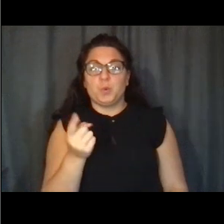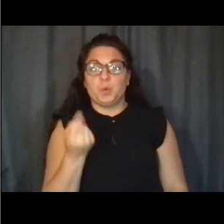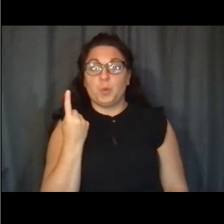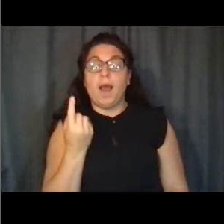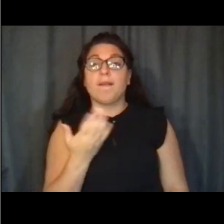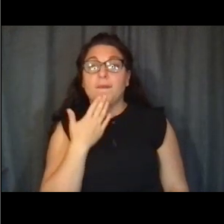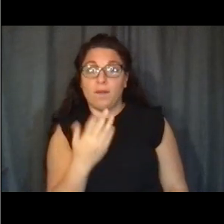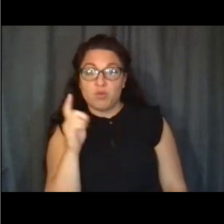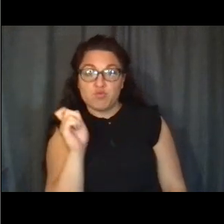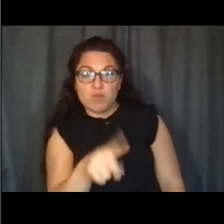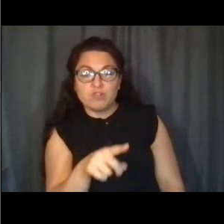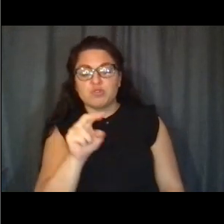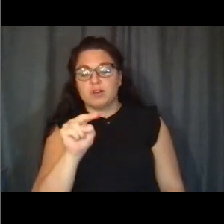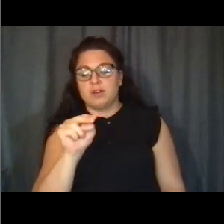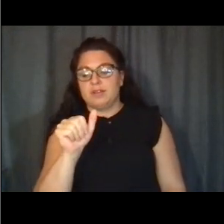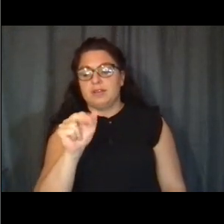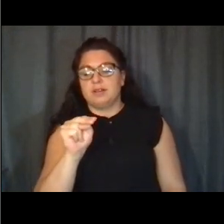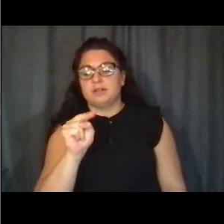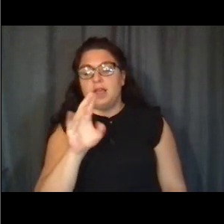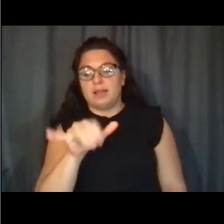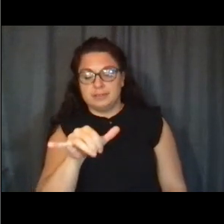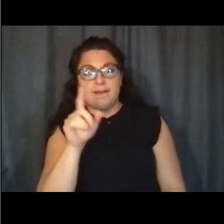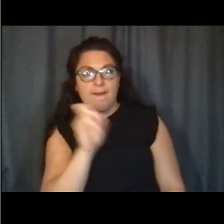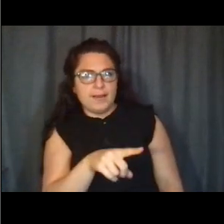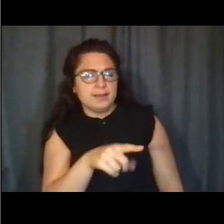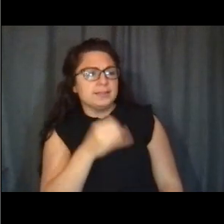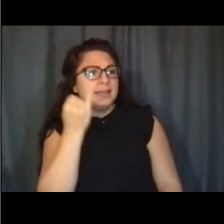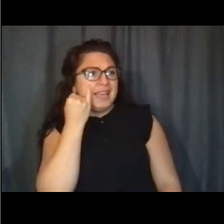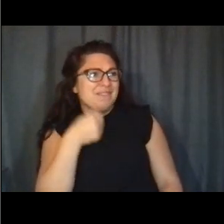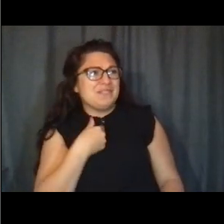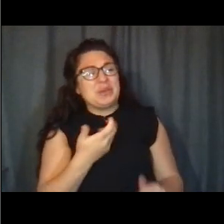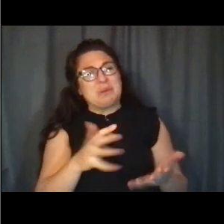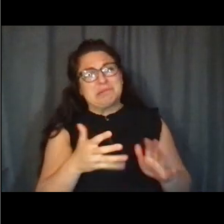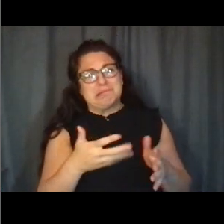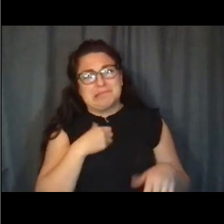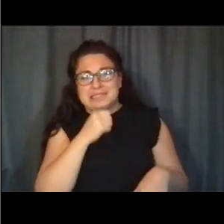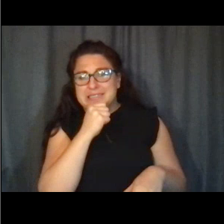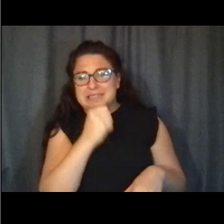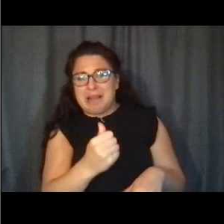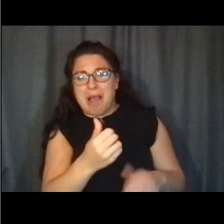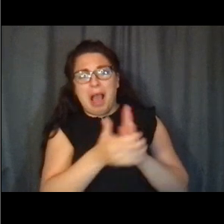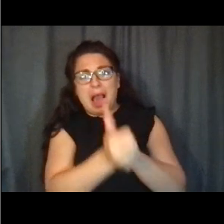Nancy asked, "If you are not good at math, can you still be a meteorologist?"